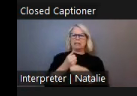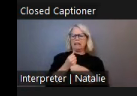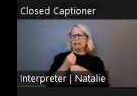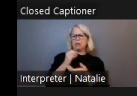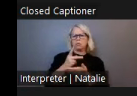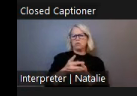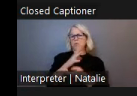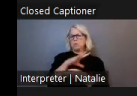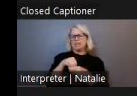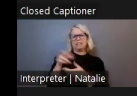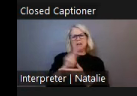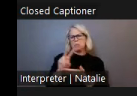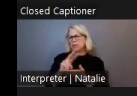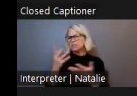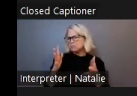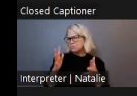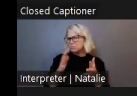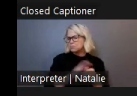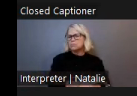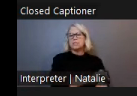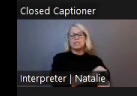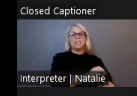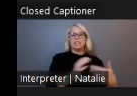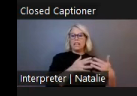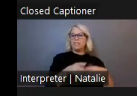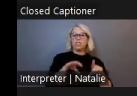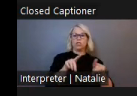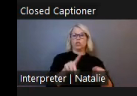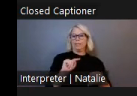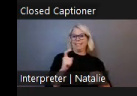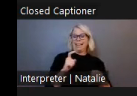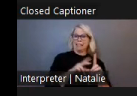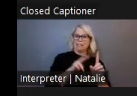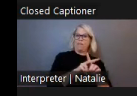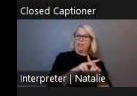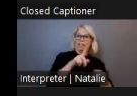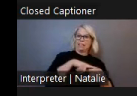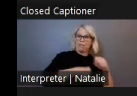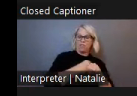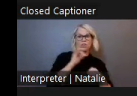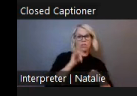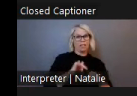Even during tax filing season, that is fairly remarkable.